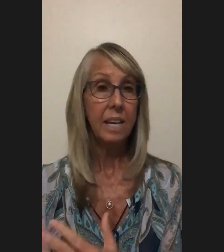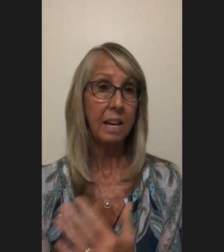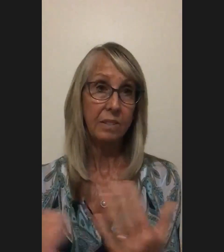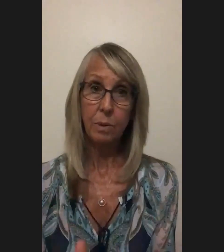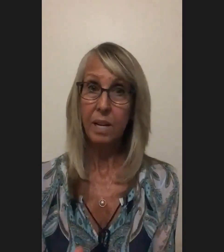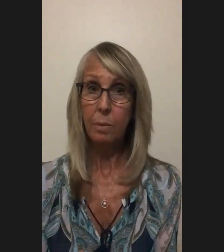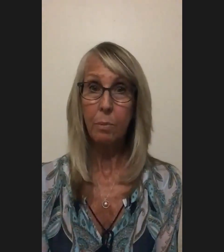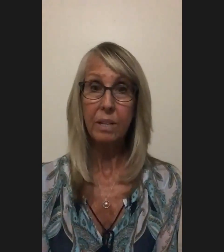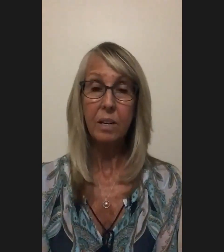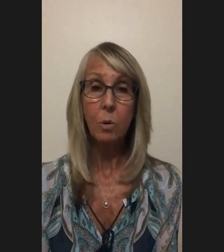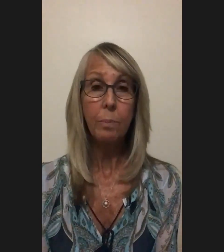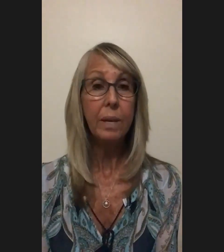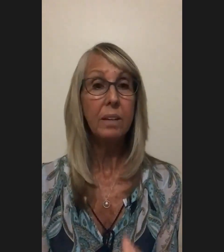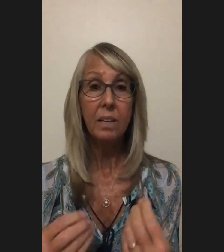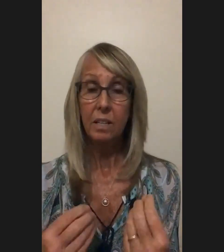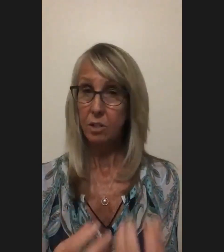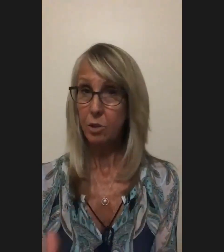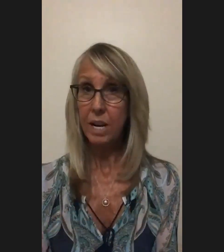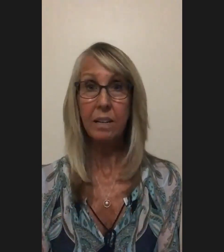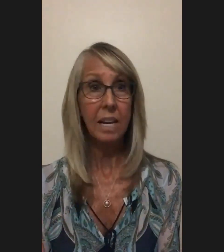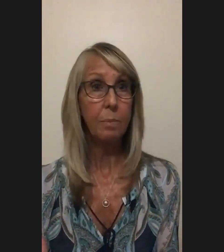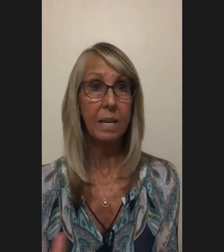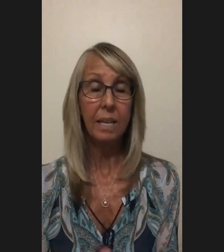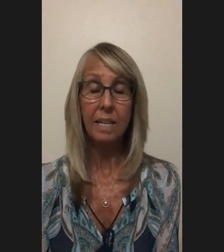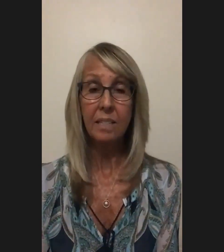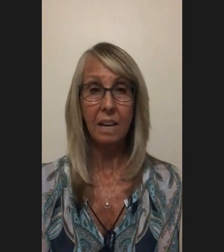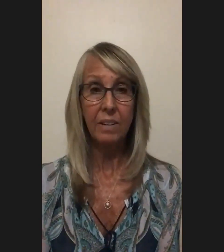They have someone come and bring the equipment, train anybody that needs to have any